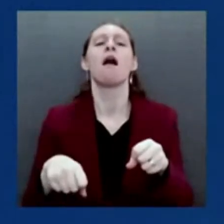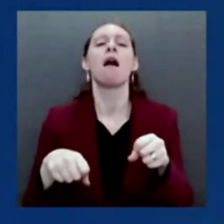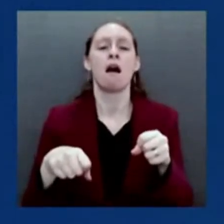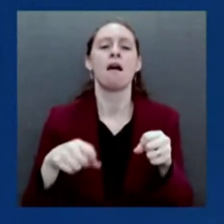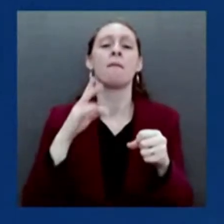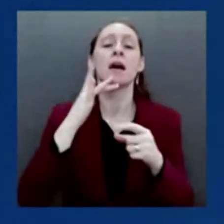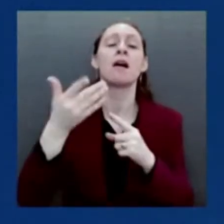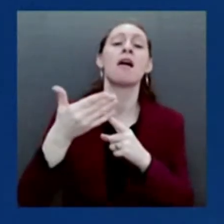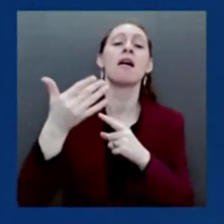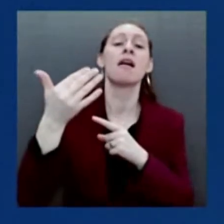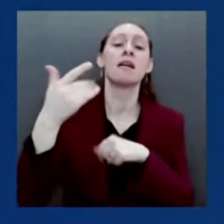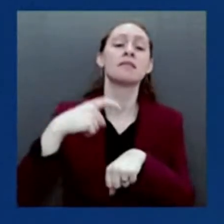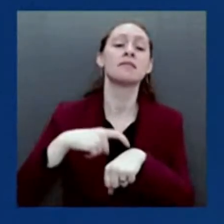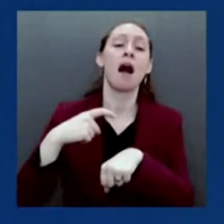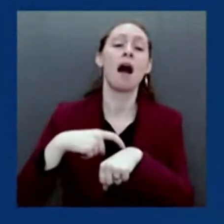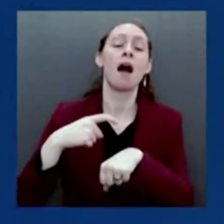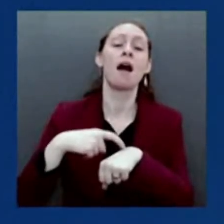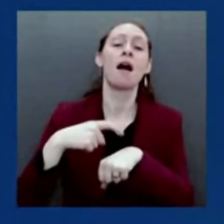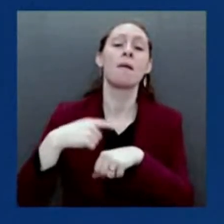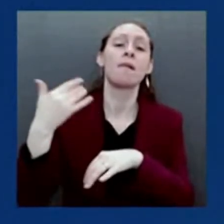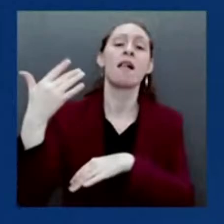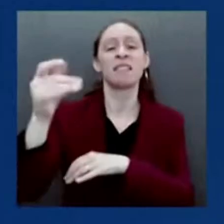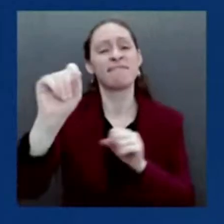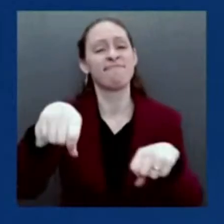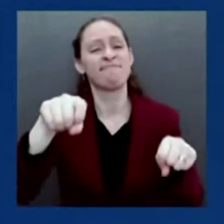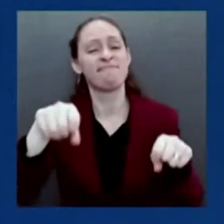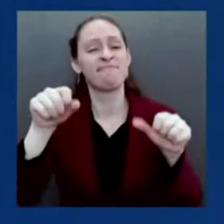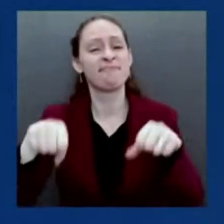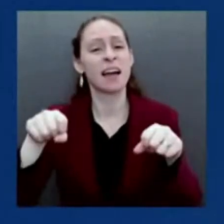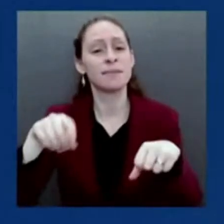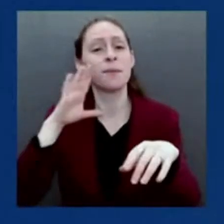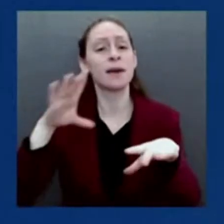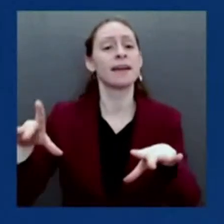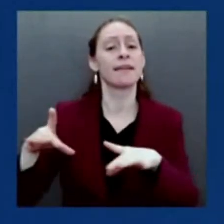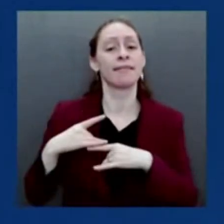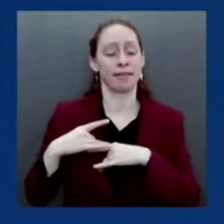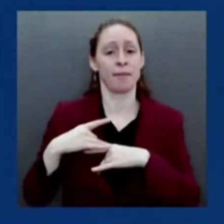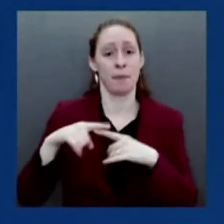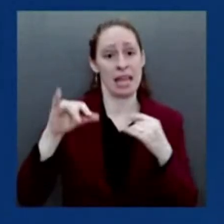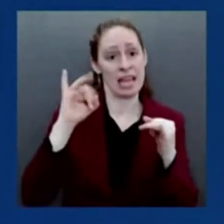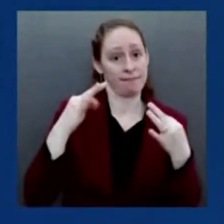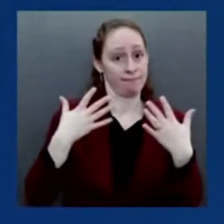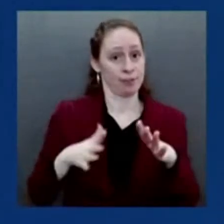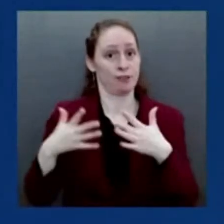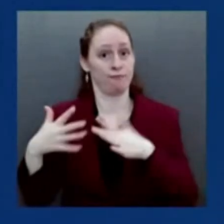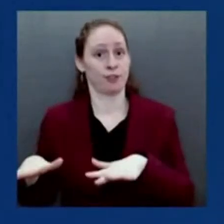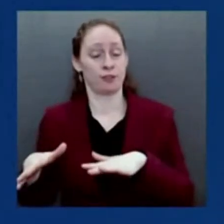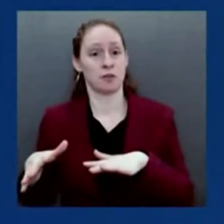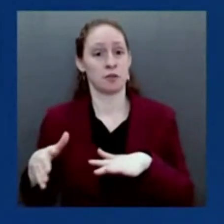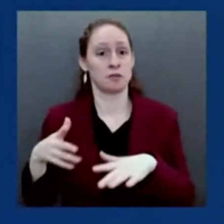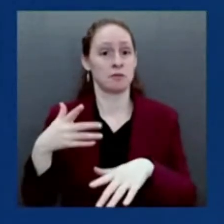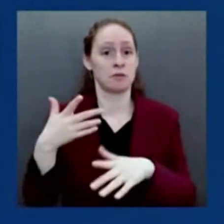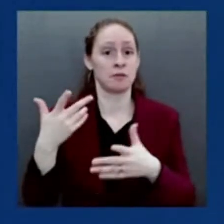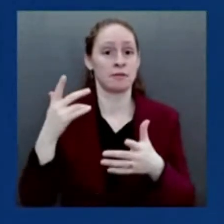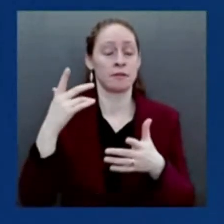ARE VACCINATED AND BOOSTED, SOONER OR LATER AS WE LIVE WITH IT, WHAT SHE WAS REFERRING TO